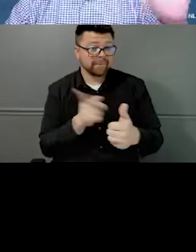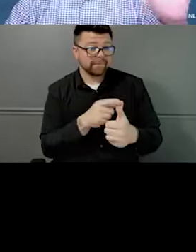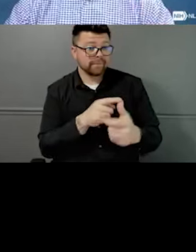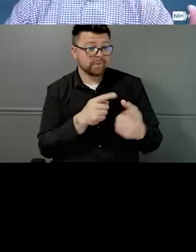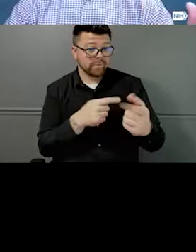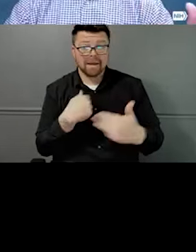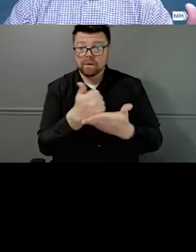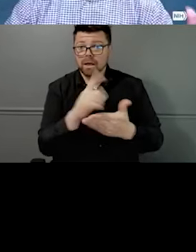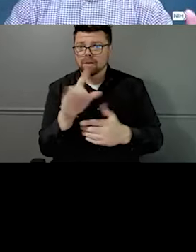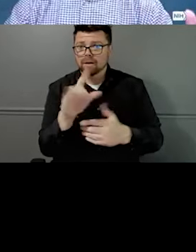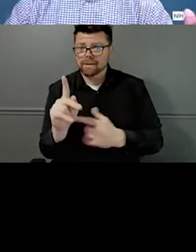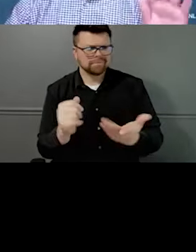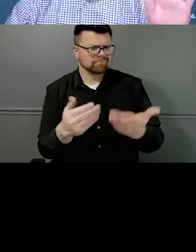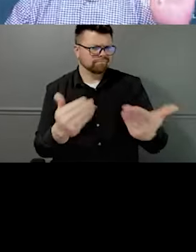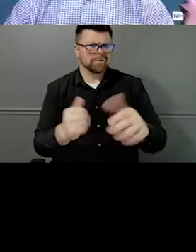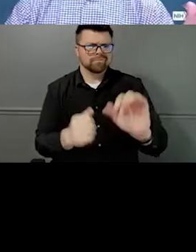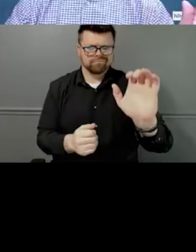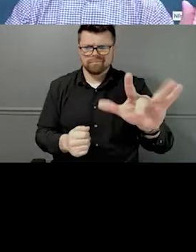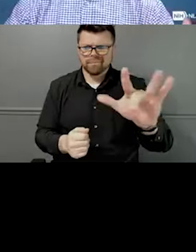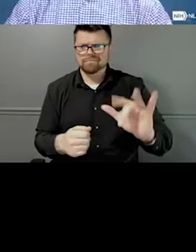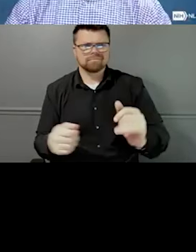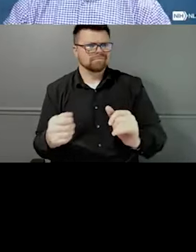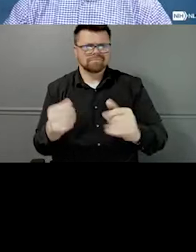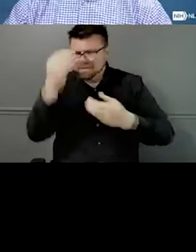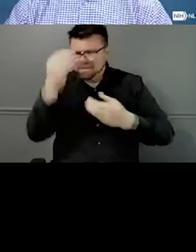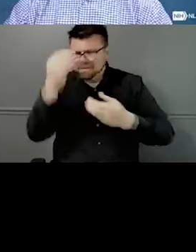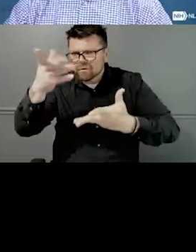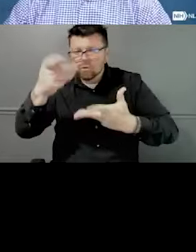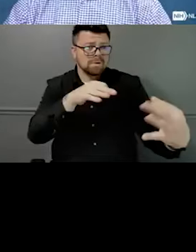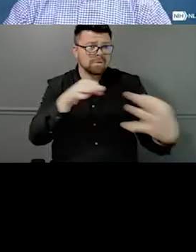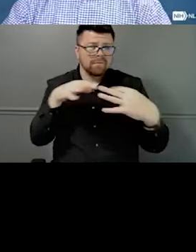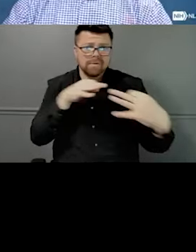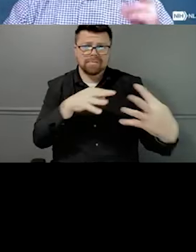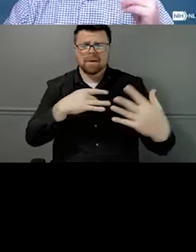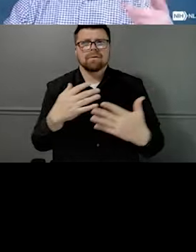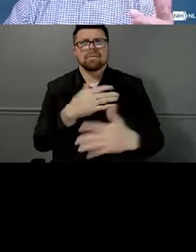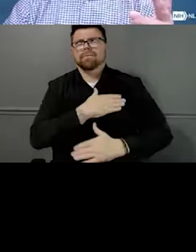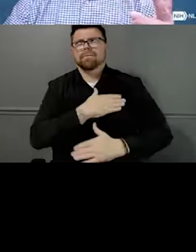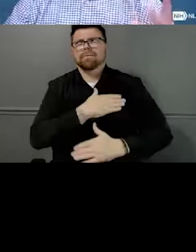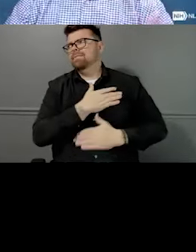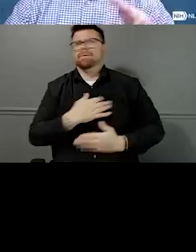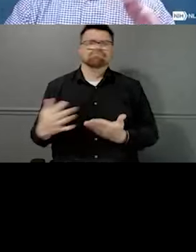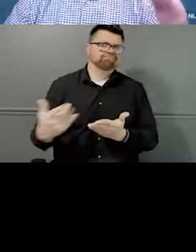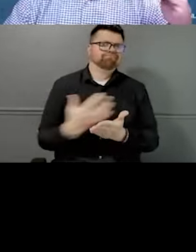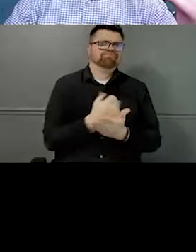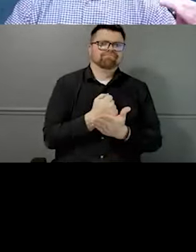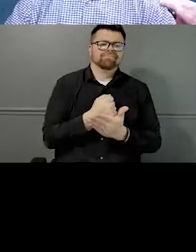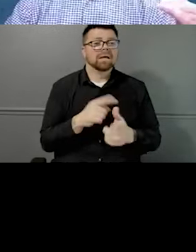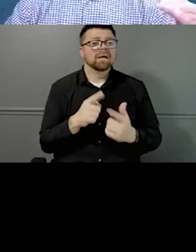Please write into our help desk. We appreciate the feedback you give us. The second thing, SciENcv,